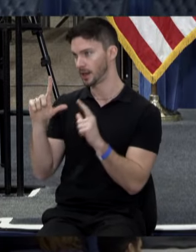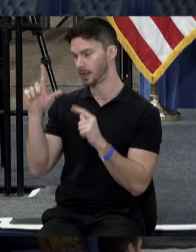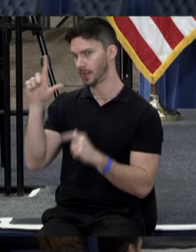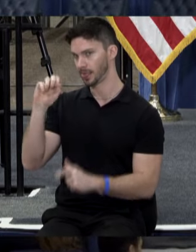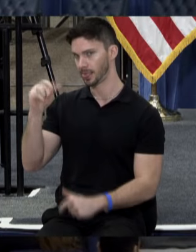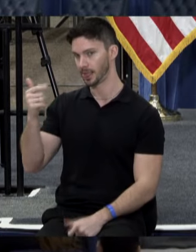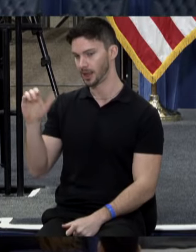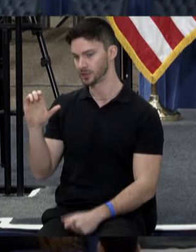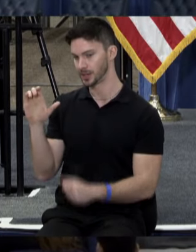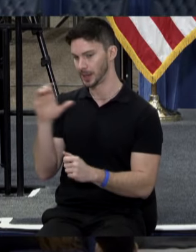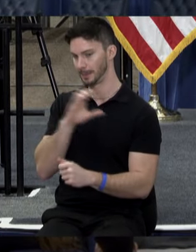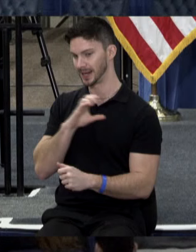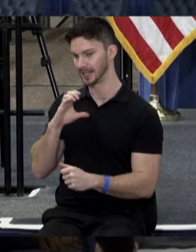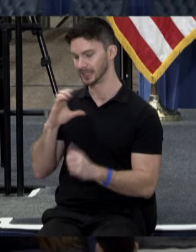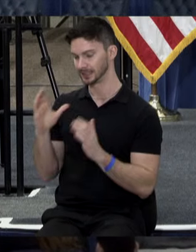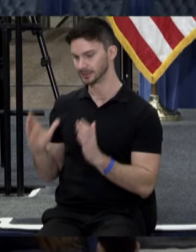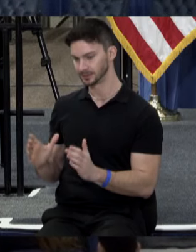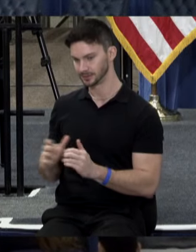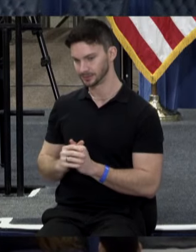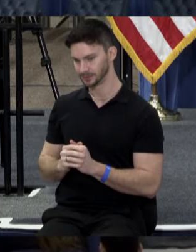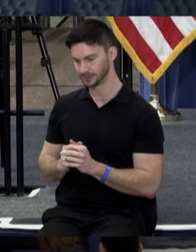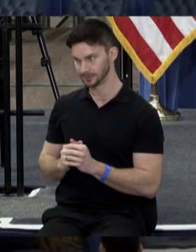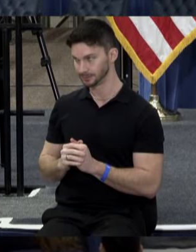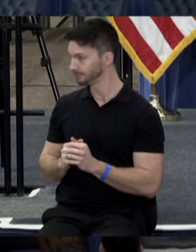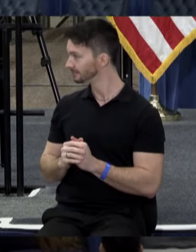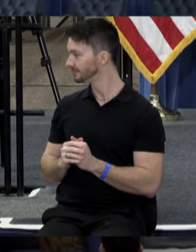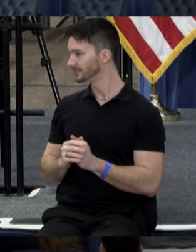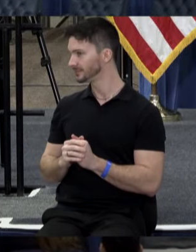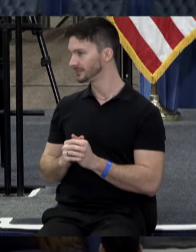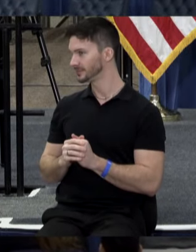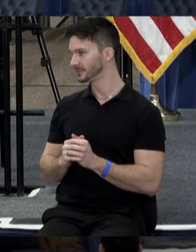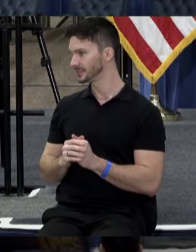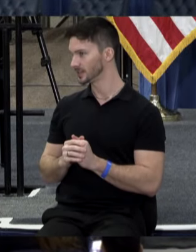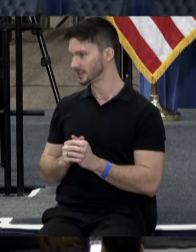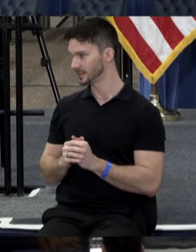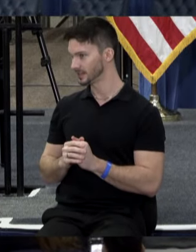How I found this work. After attending Penn State, I started my career in manufacturing,